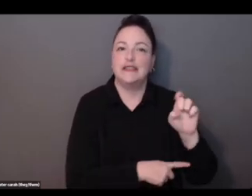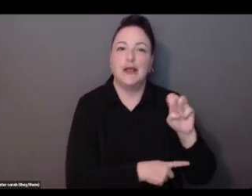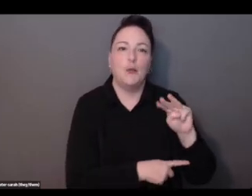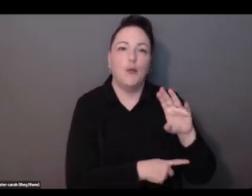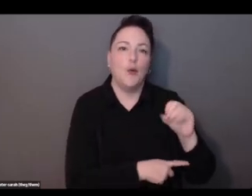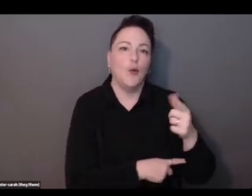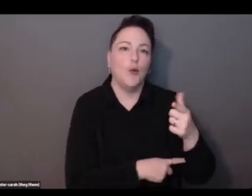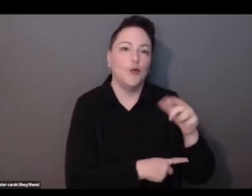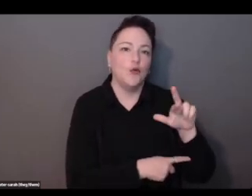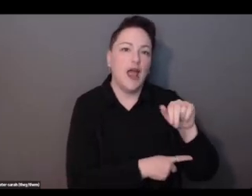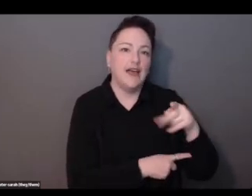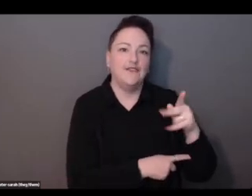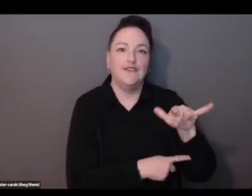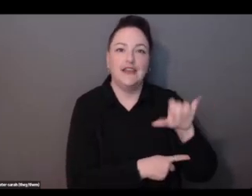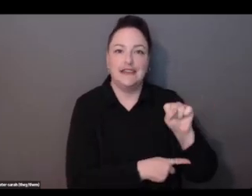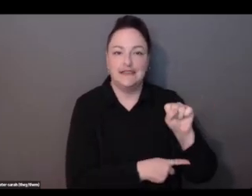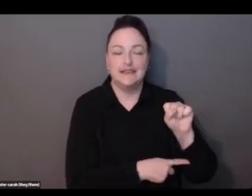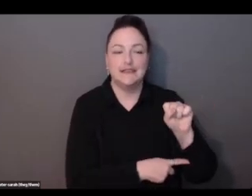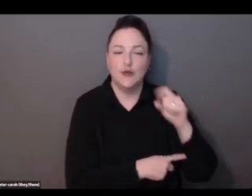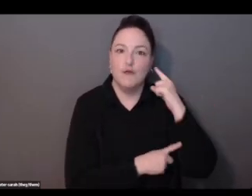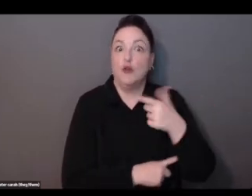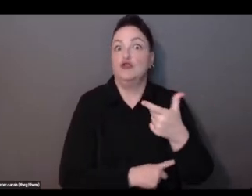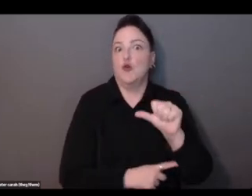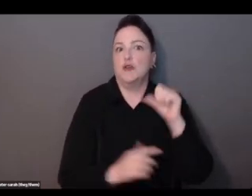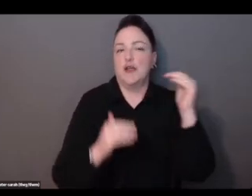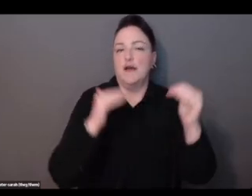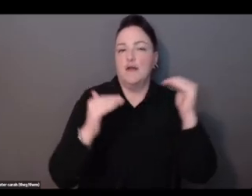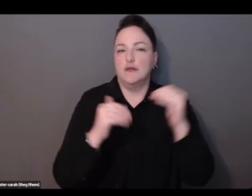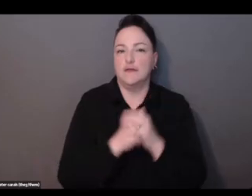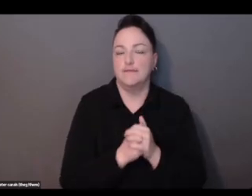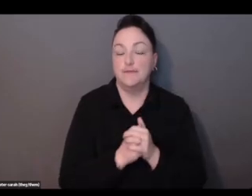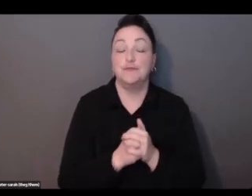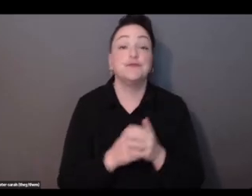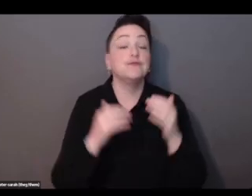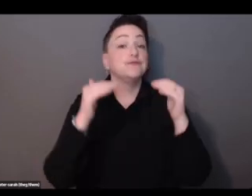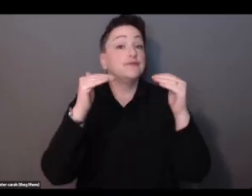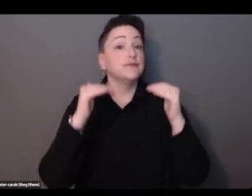If you're only interested, let's say in looking at someone or at